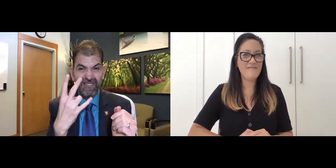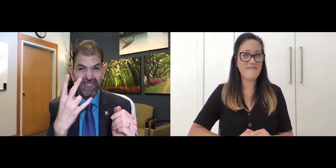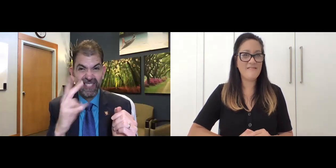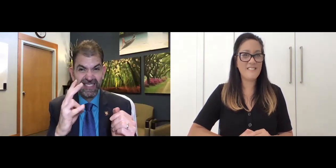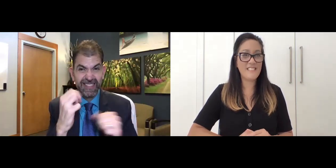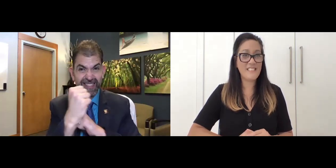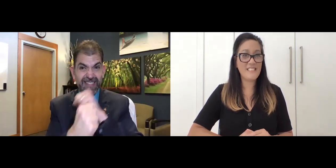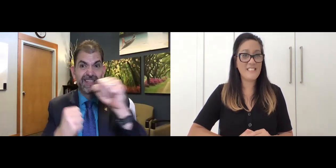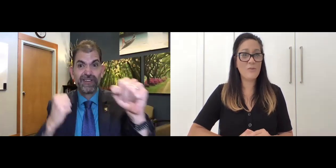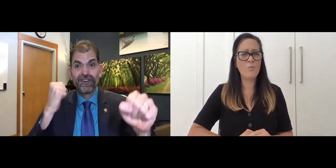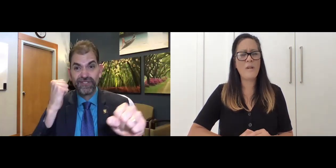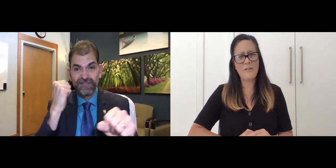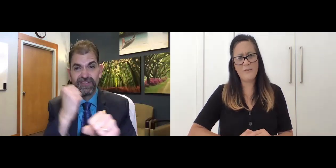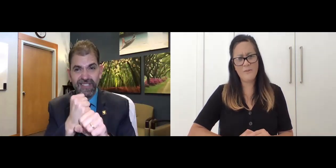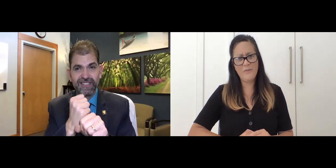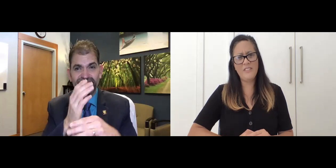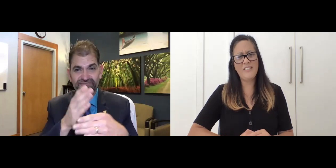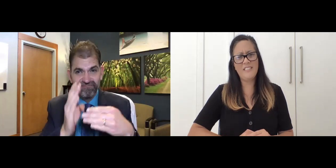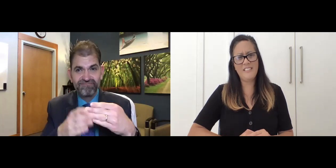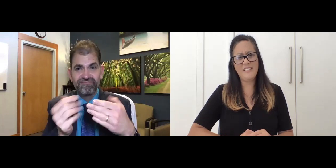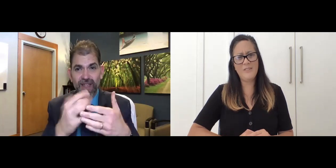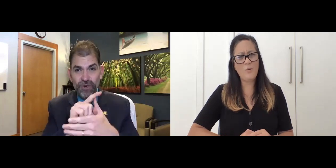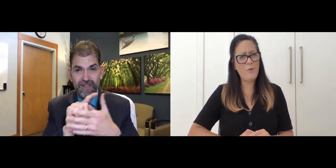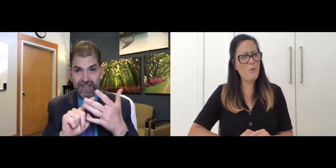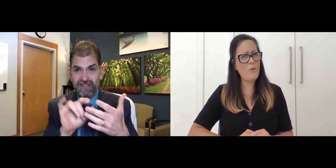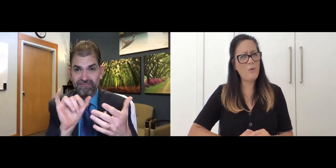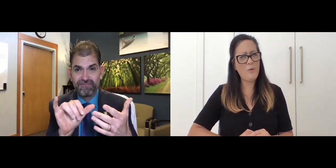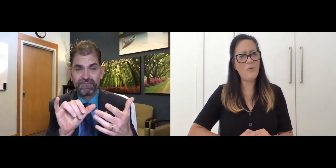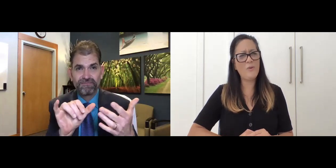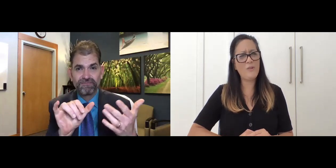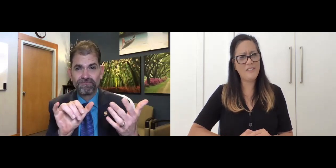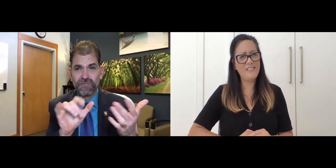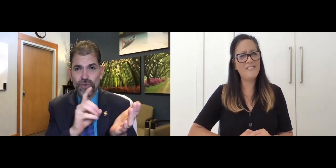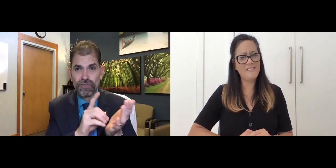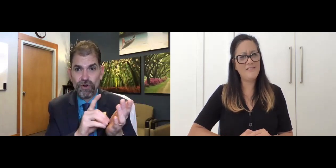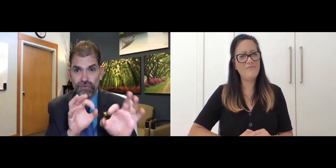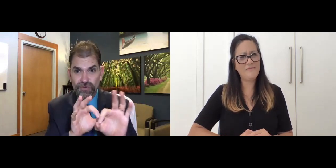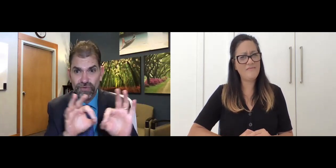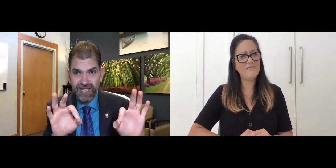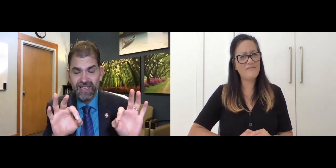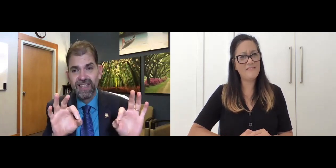It took me 17 years to complete all of my studies, my